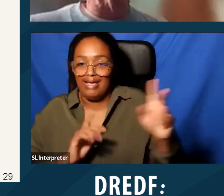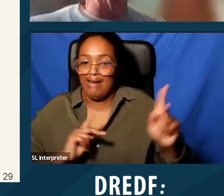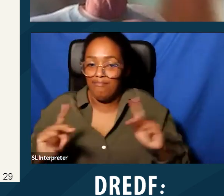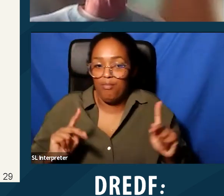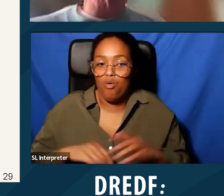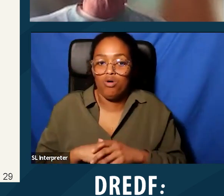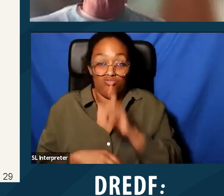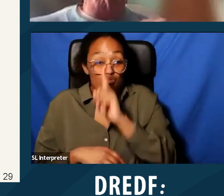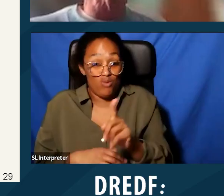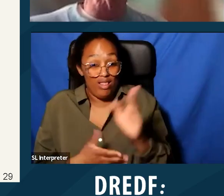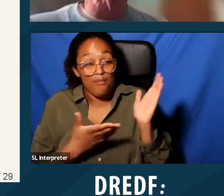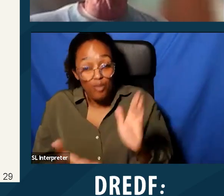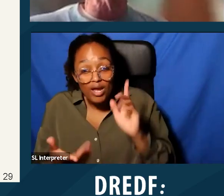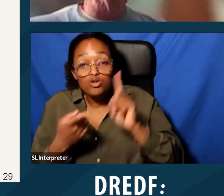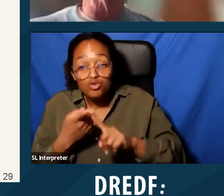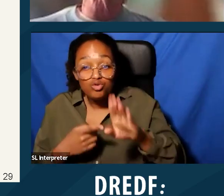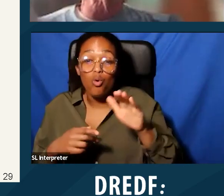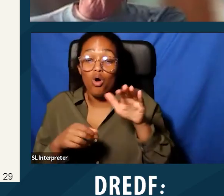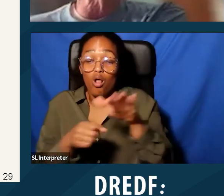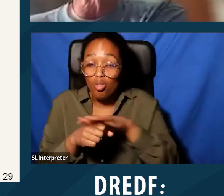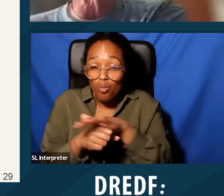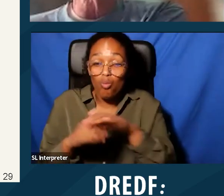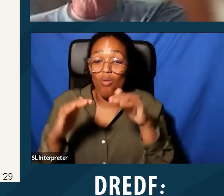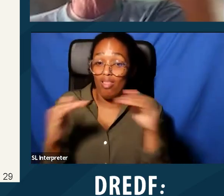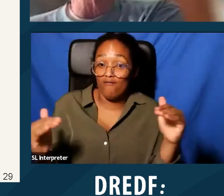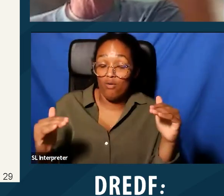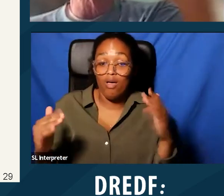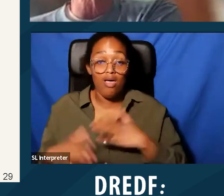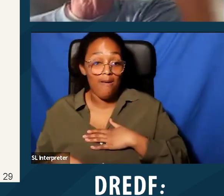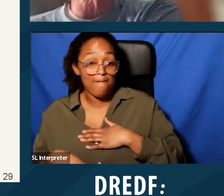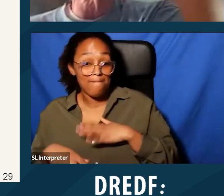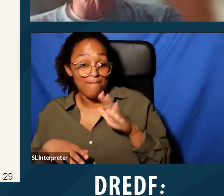if you possibly can. Because my child gets these services. This is the great stuff.